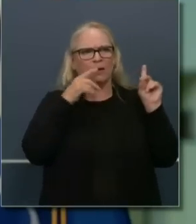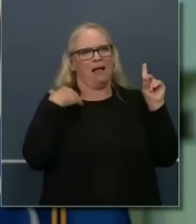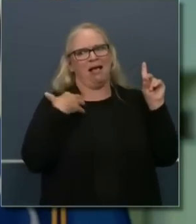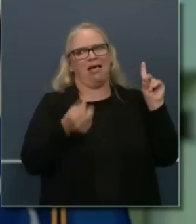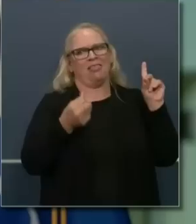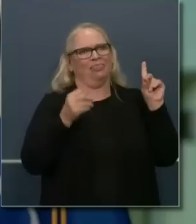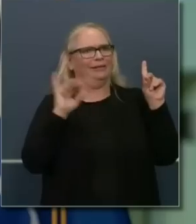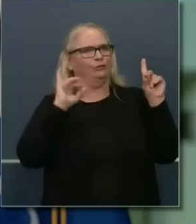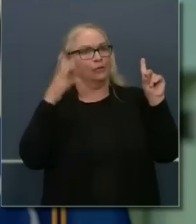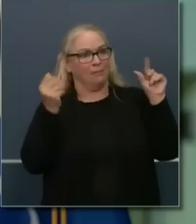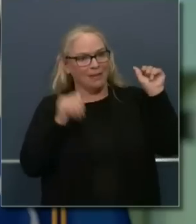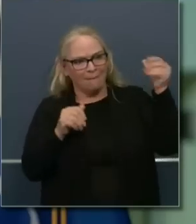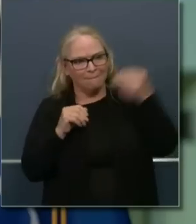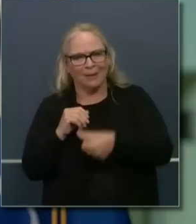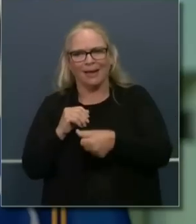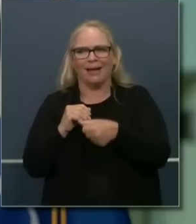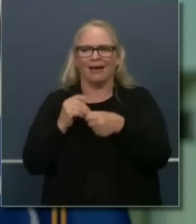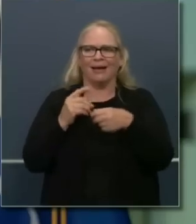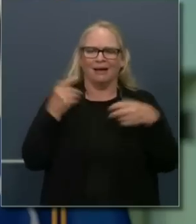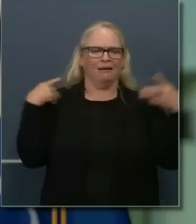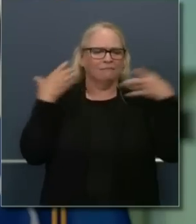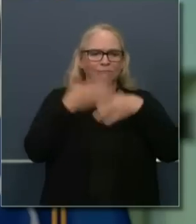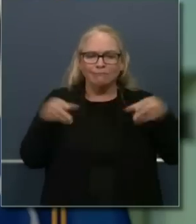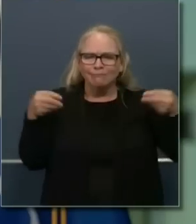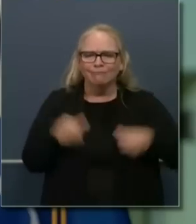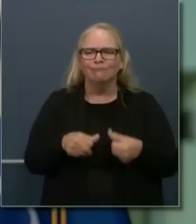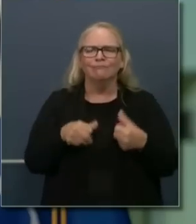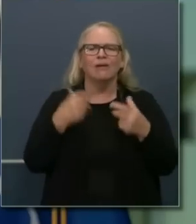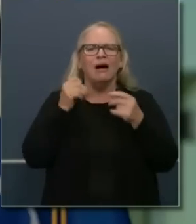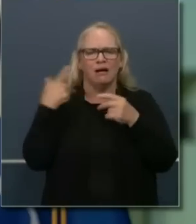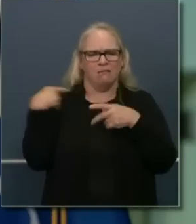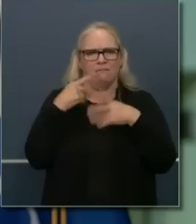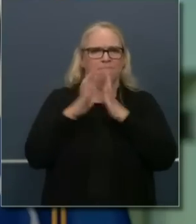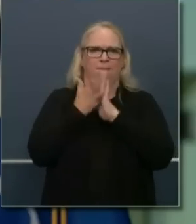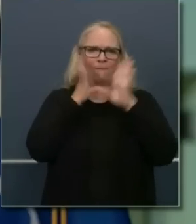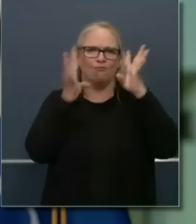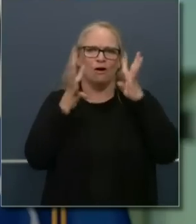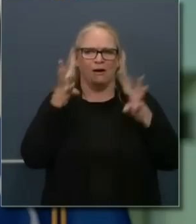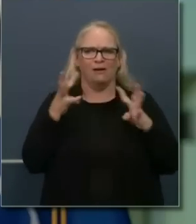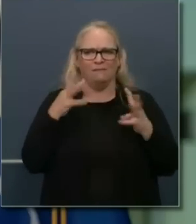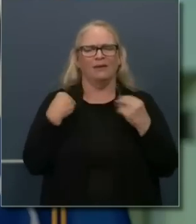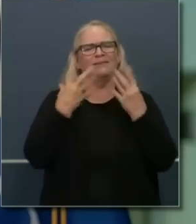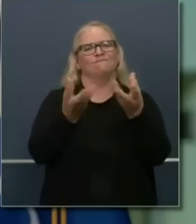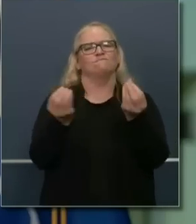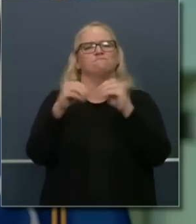TESTS AND WHAT OUR EXPECTATIONS ARE IN TERMS OF HEALTH PLANS